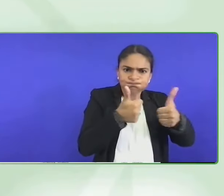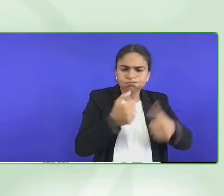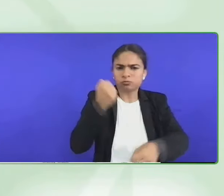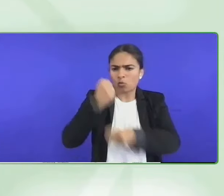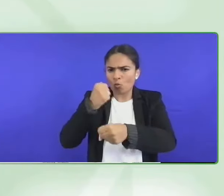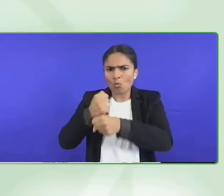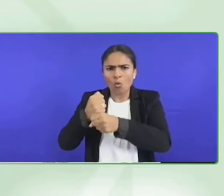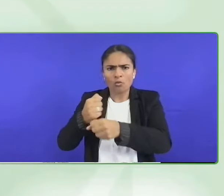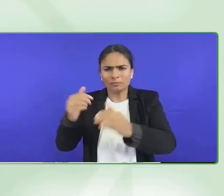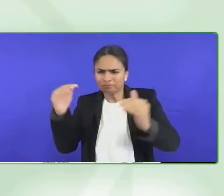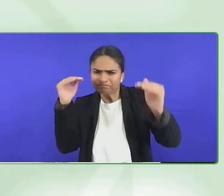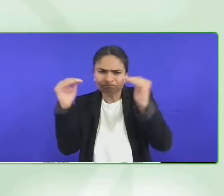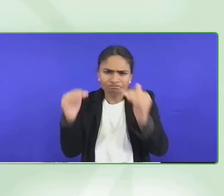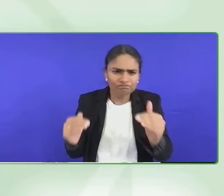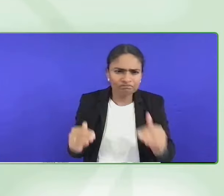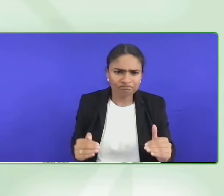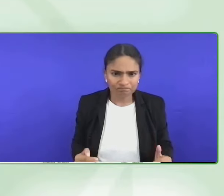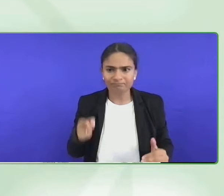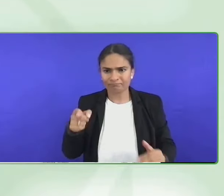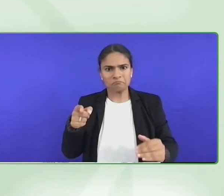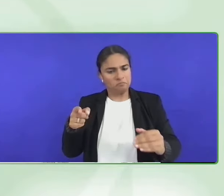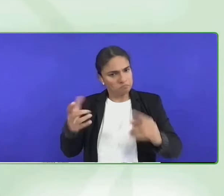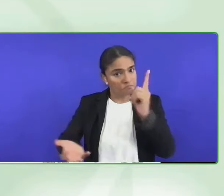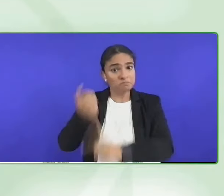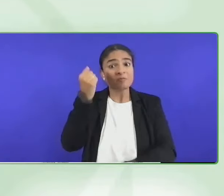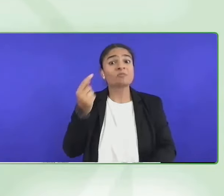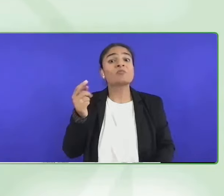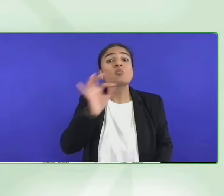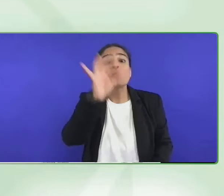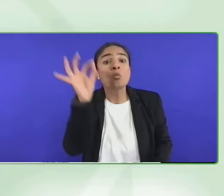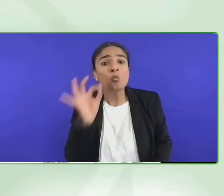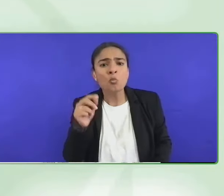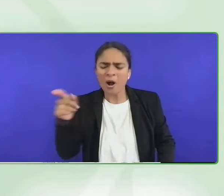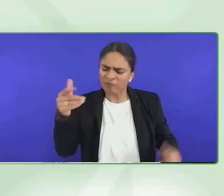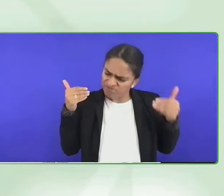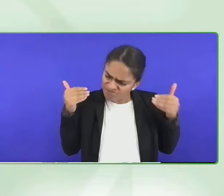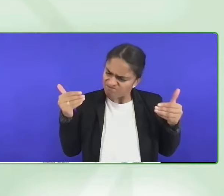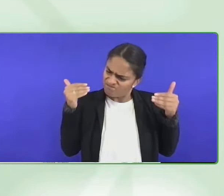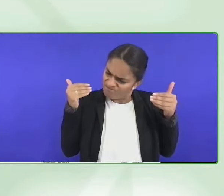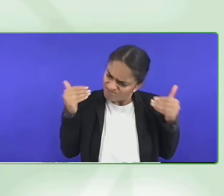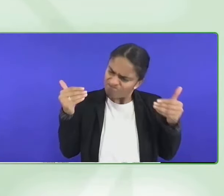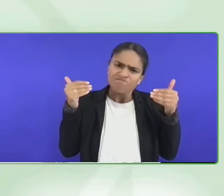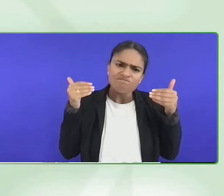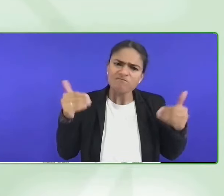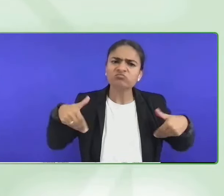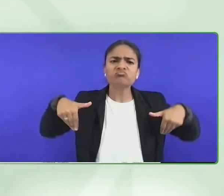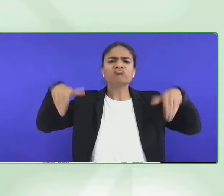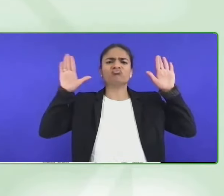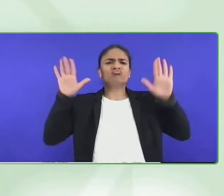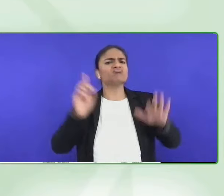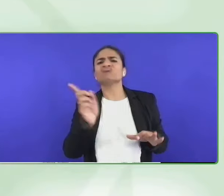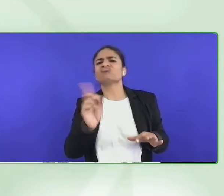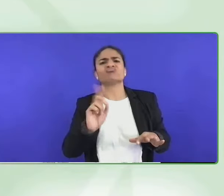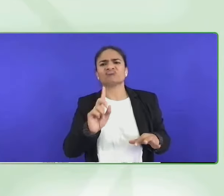are, understanding and really grounds in yourself, it is crucial